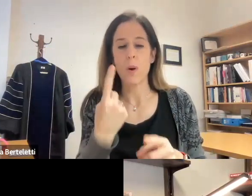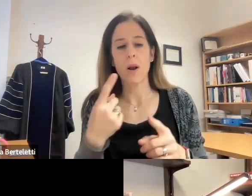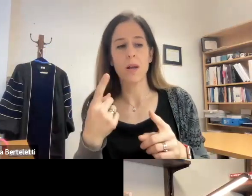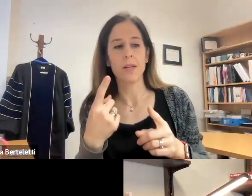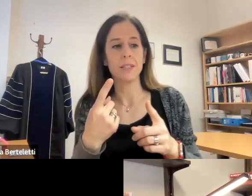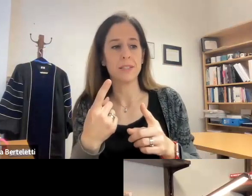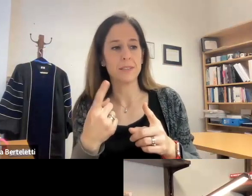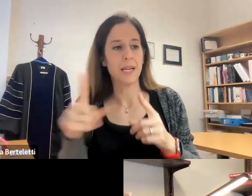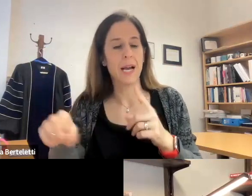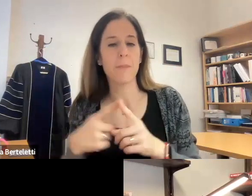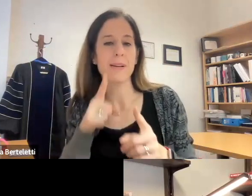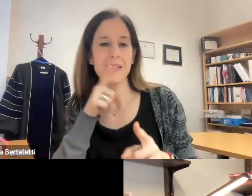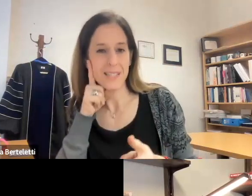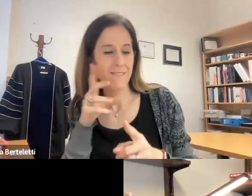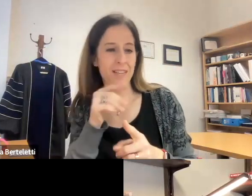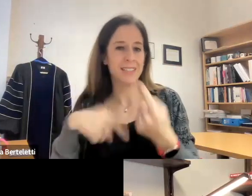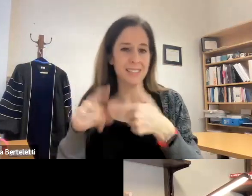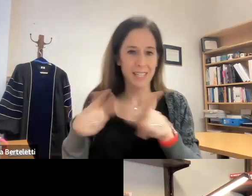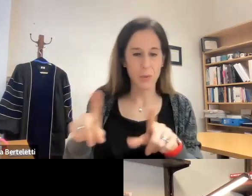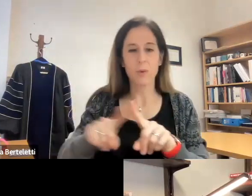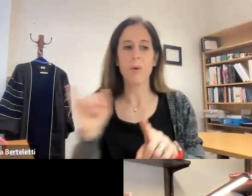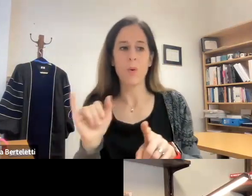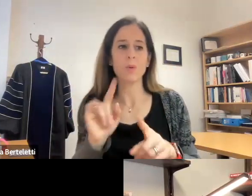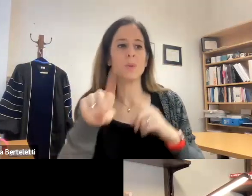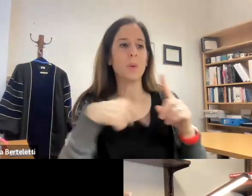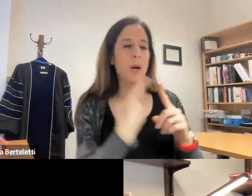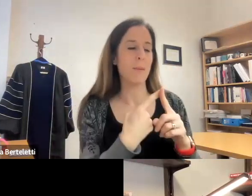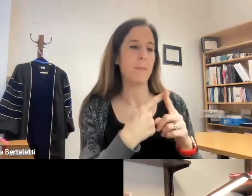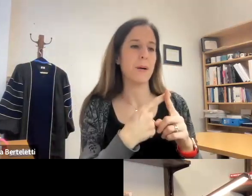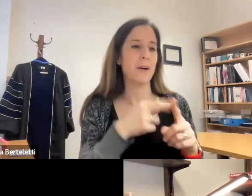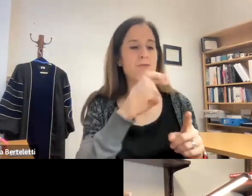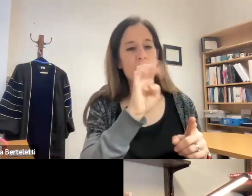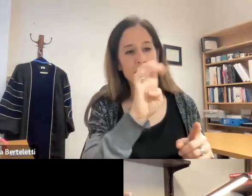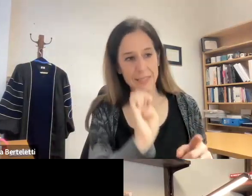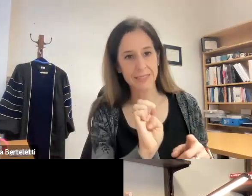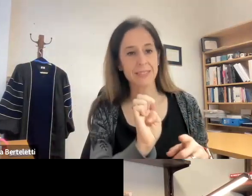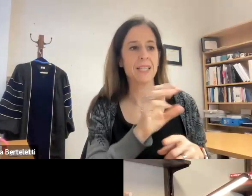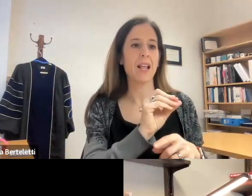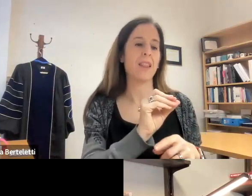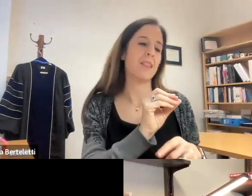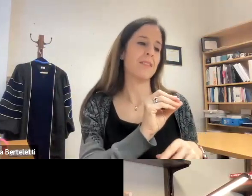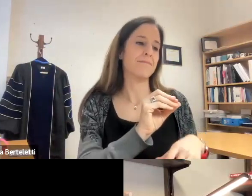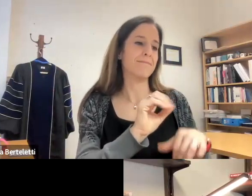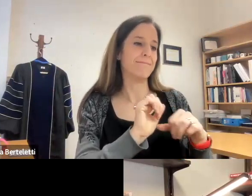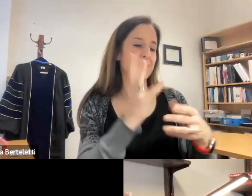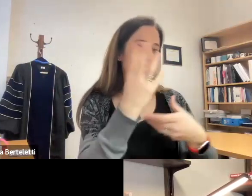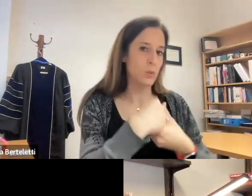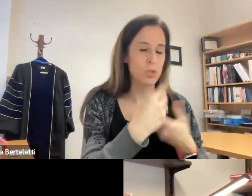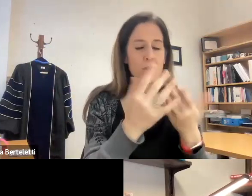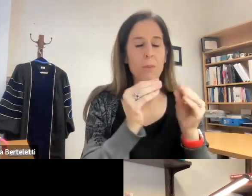within the work that we do. Not only about Deaf and sign language using communities but also